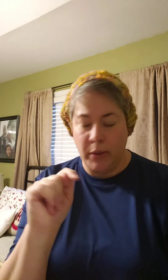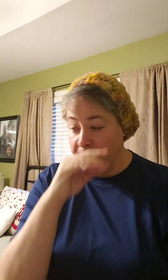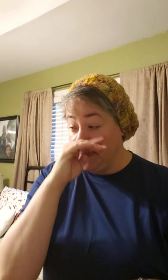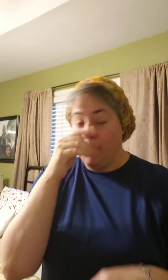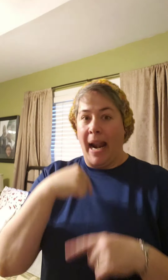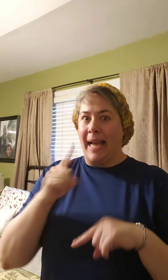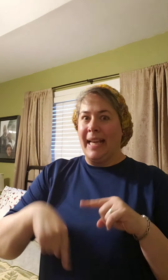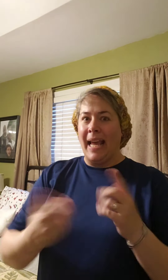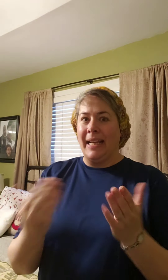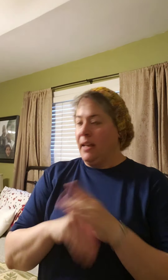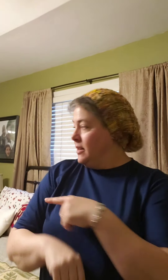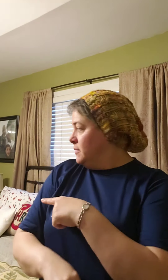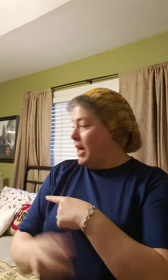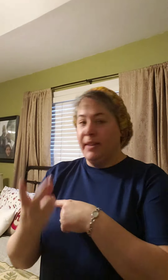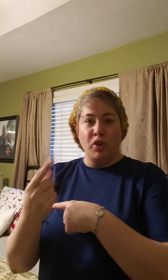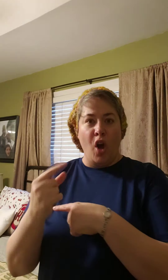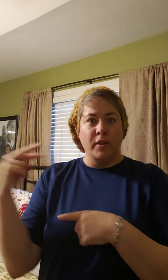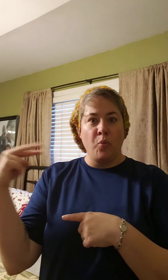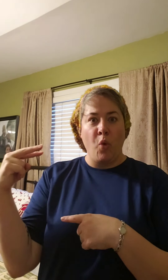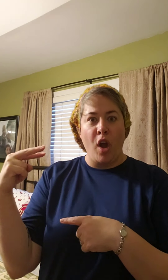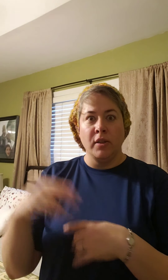I can't now because my dogs are watching me!